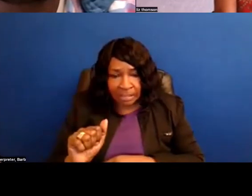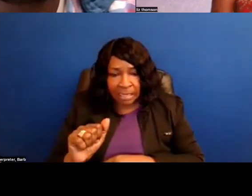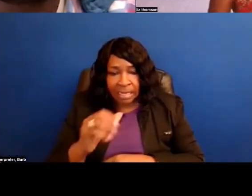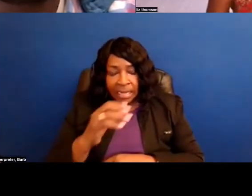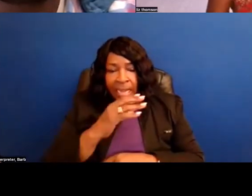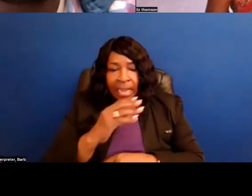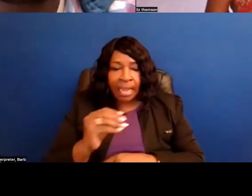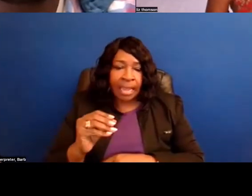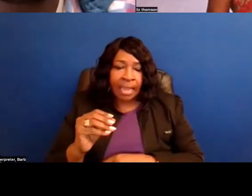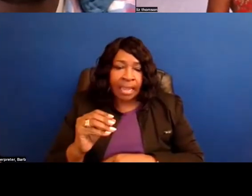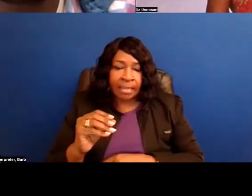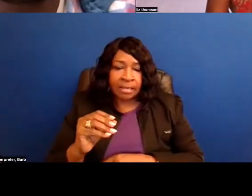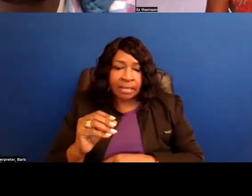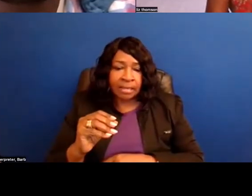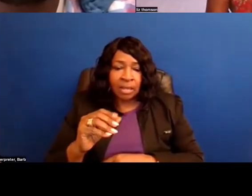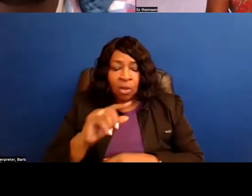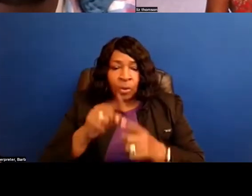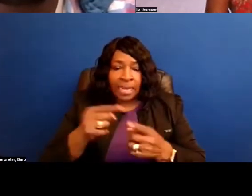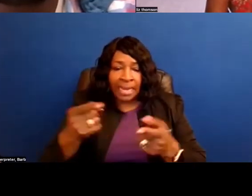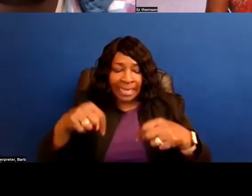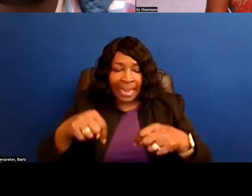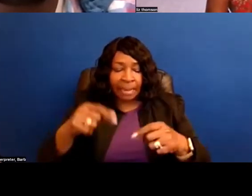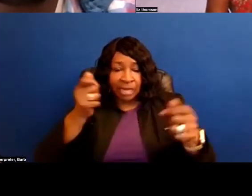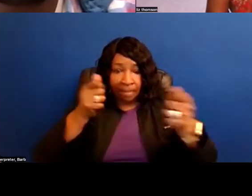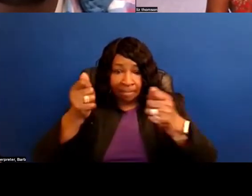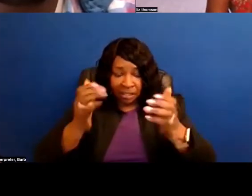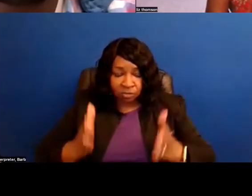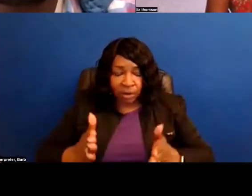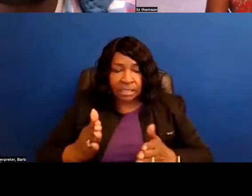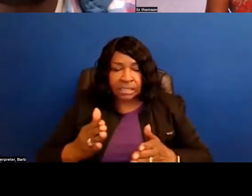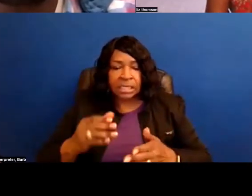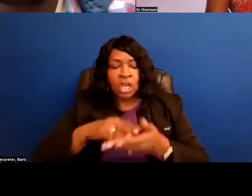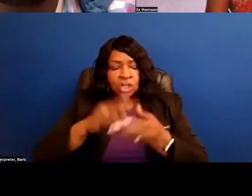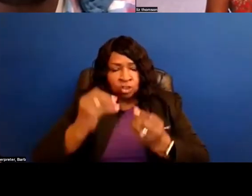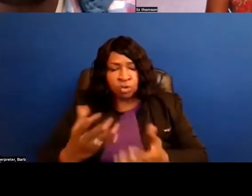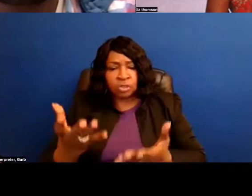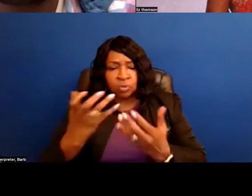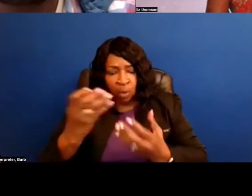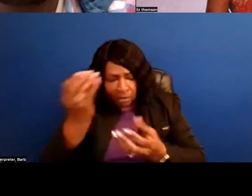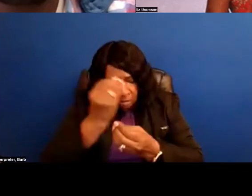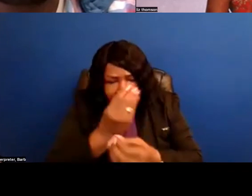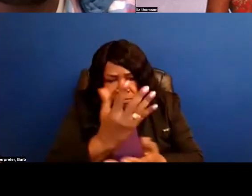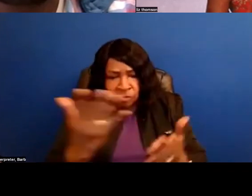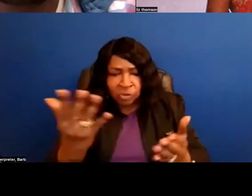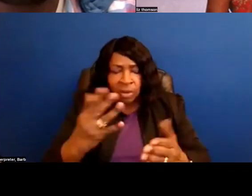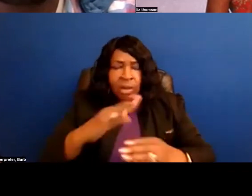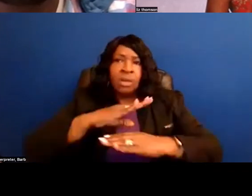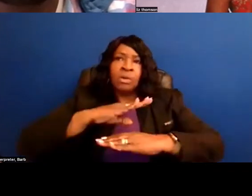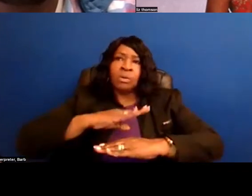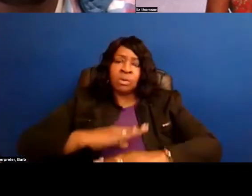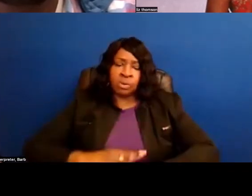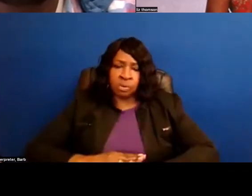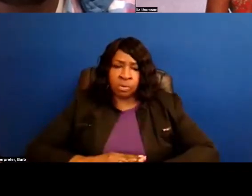And I found that students really wanted to share in depth and felt a sense of relief speaking about it.